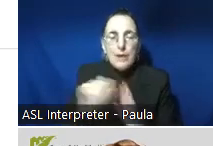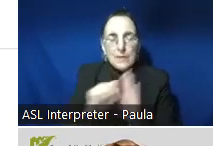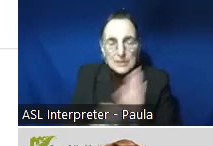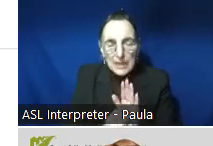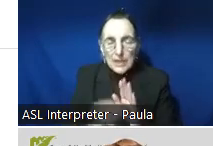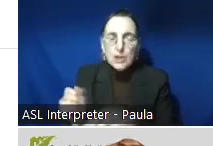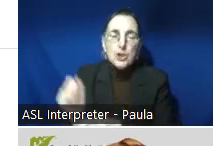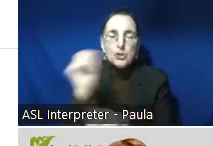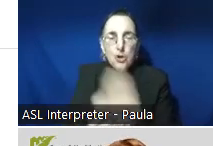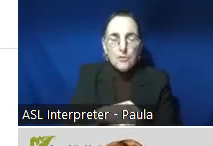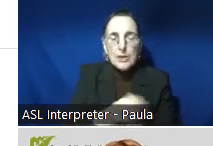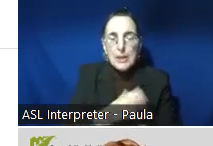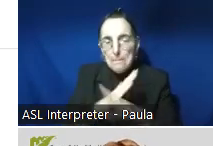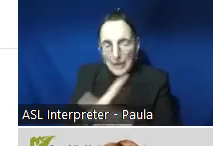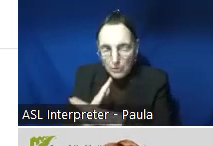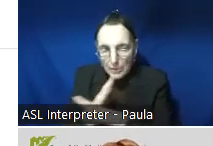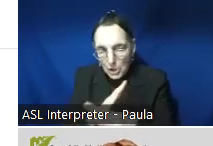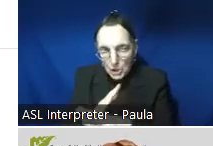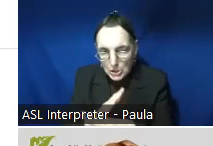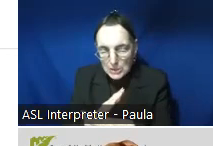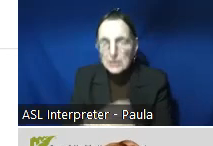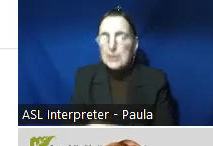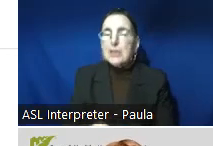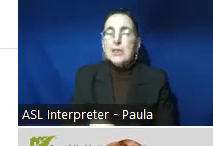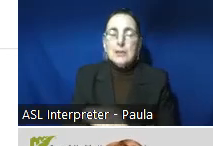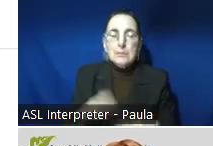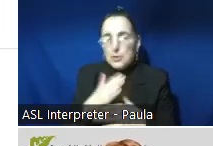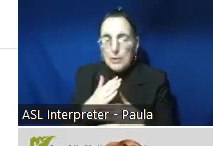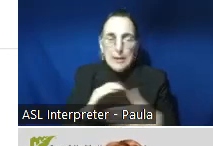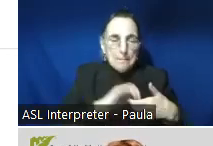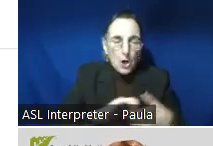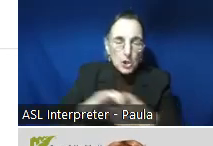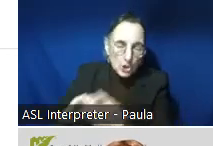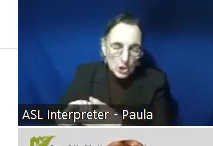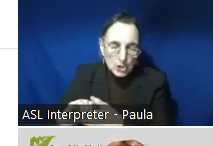saving time and money for partners, and to incentivize investment from